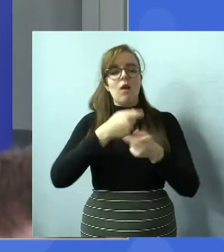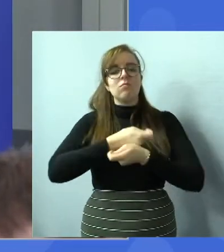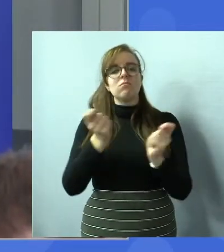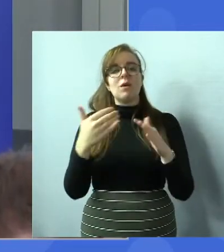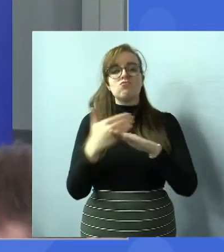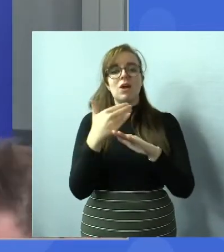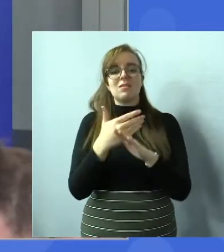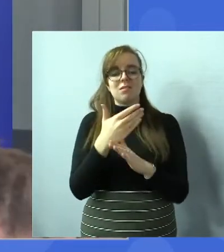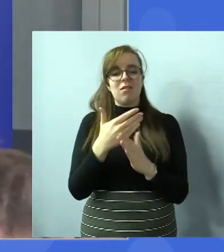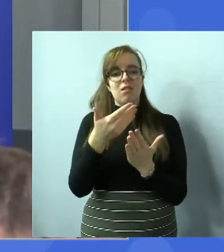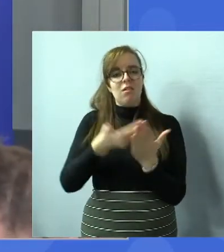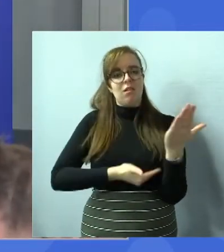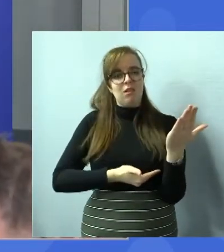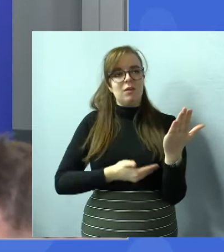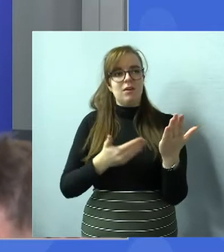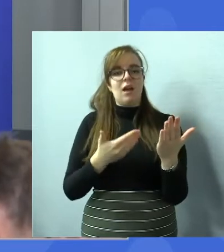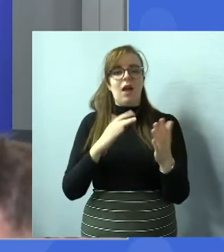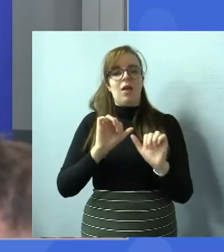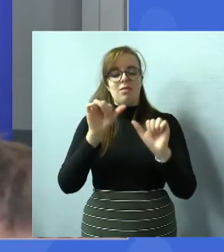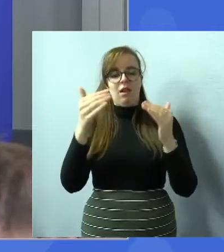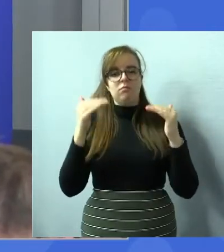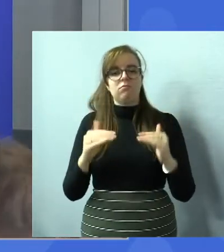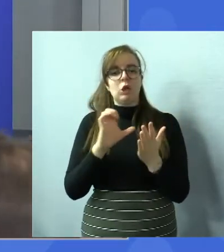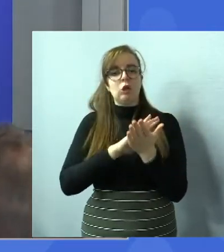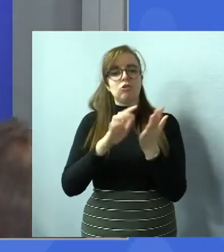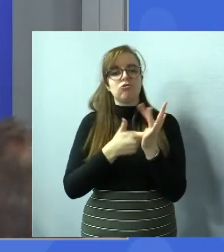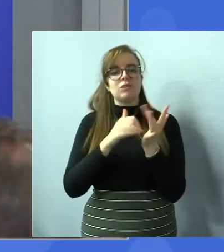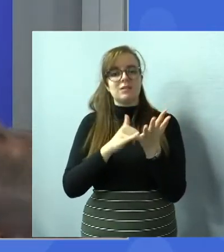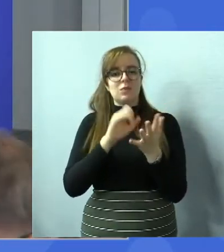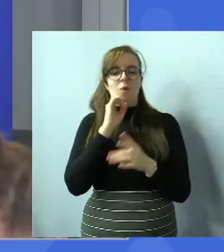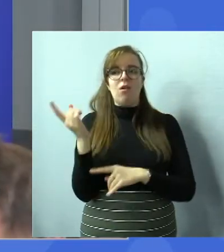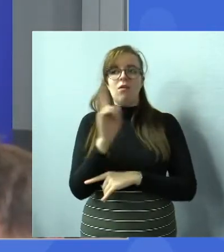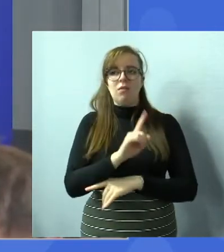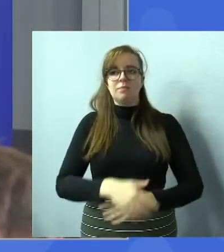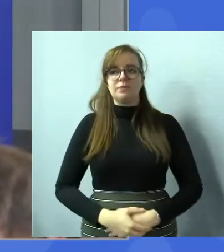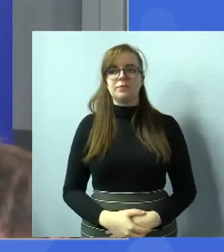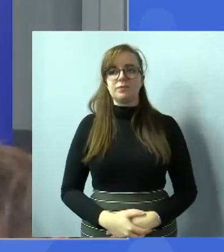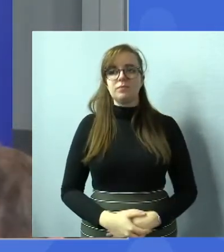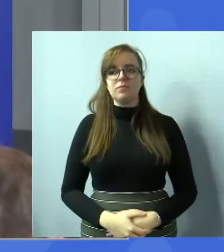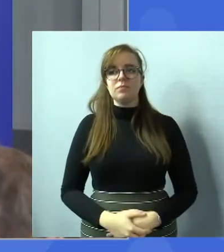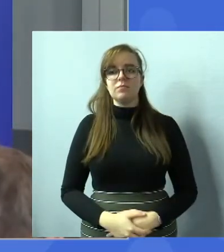Chris and Alan thank you very much okay good morning everyone